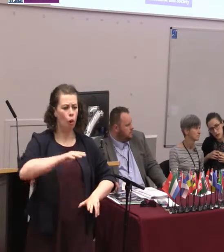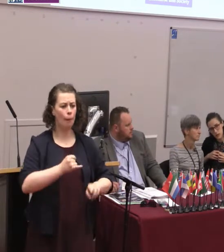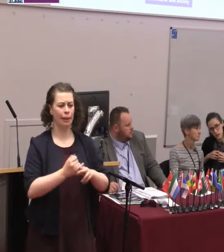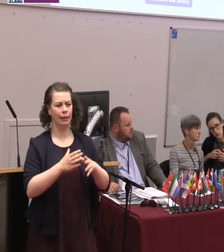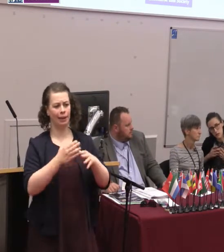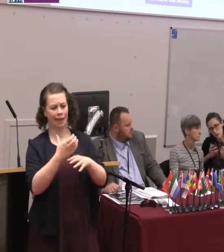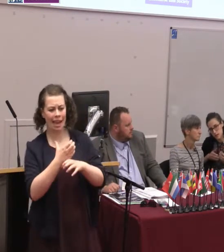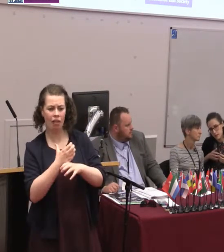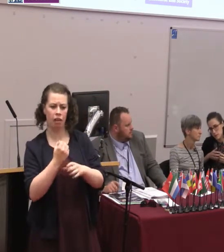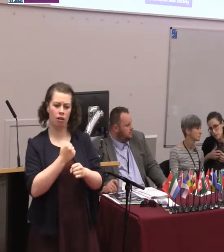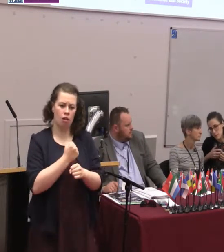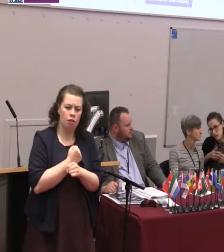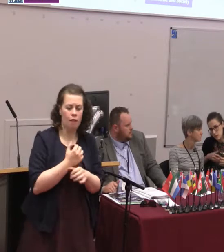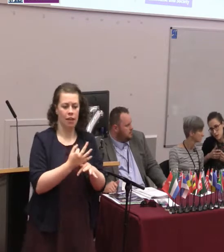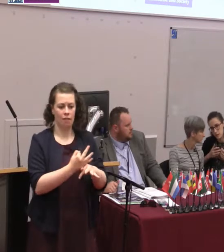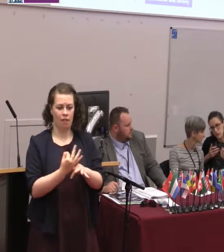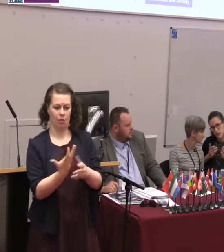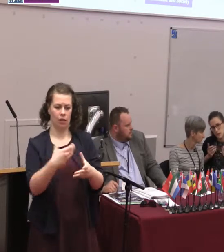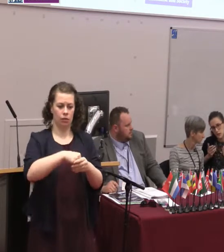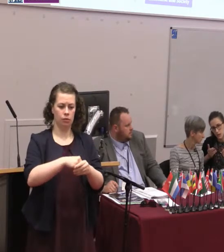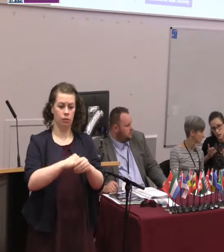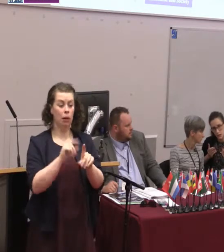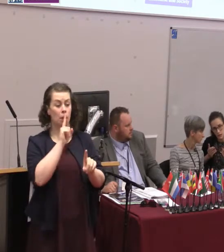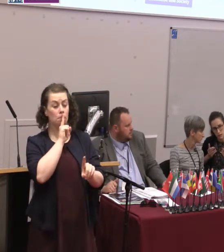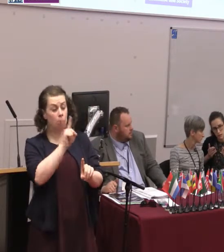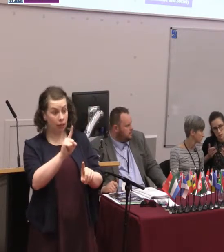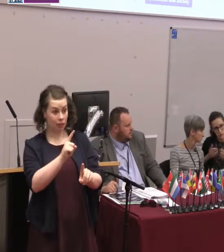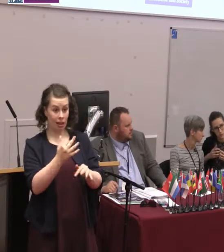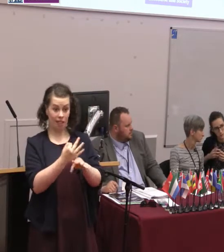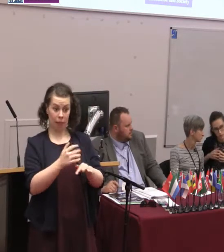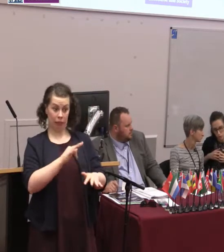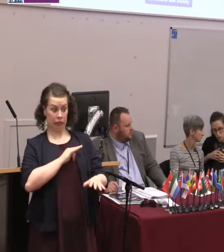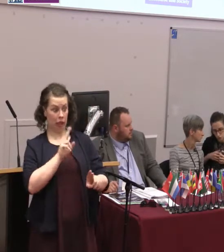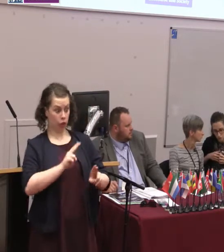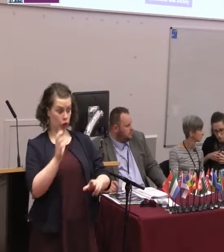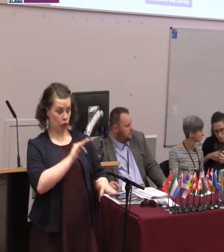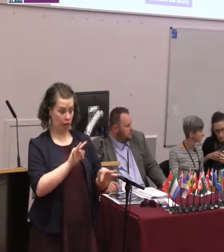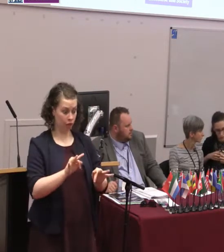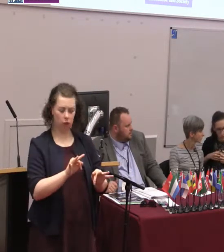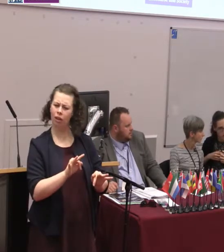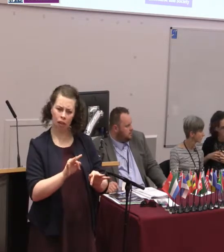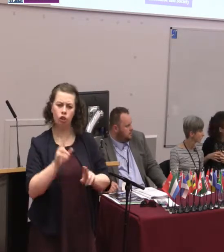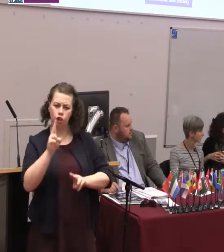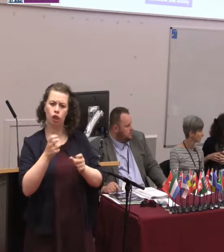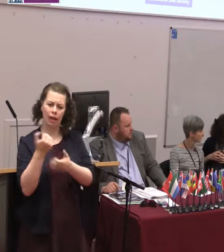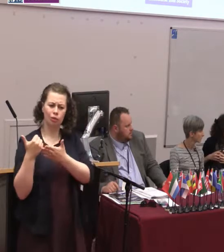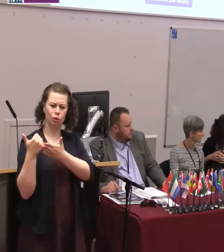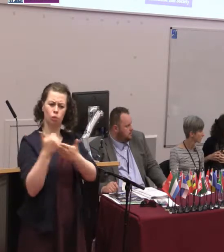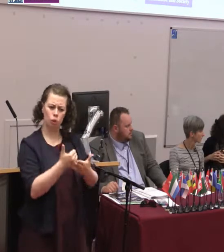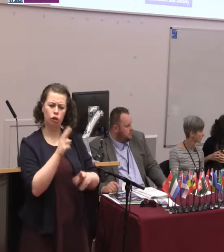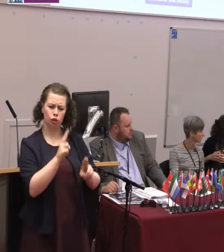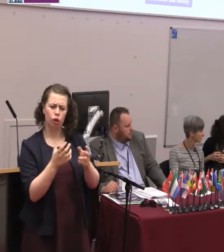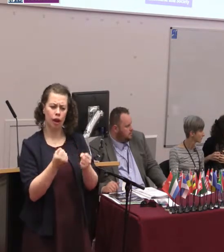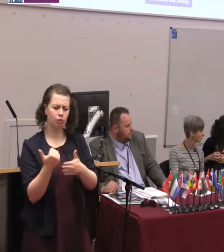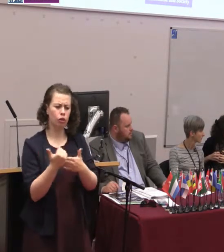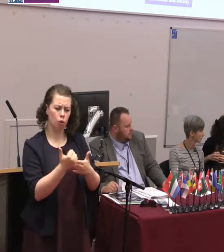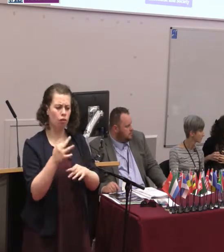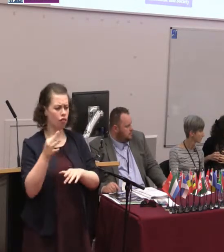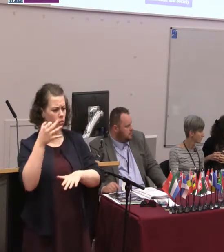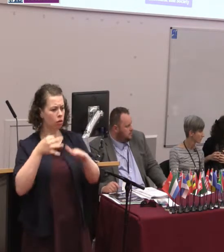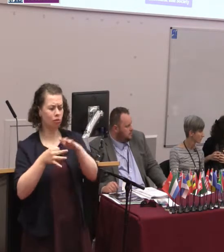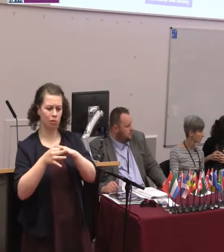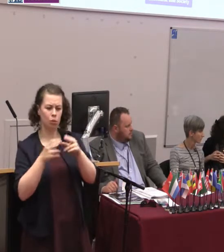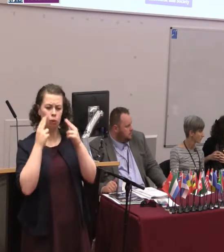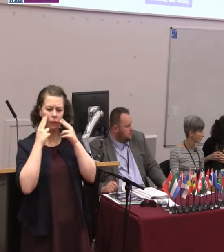However, family's need to be well supported, countries must start putting great support